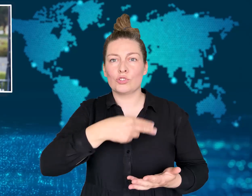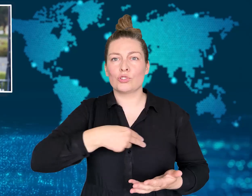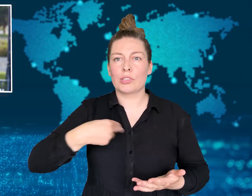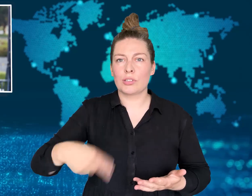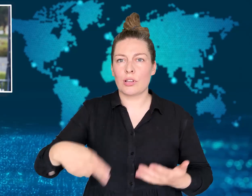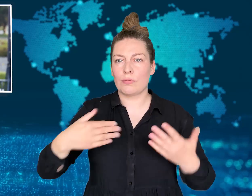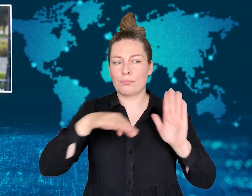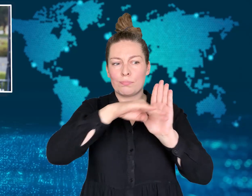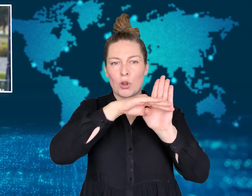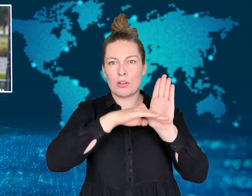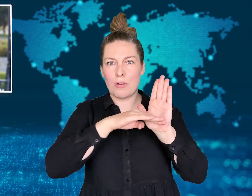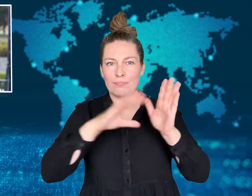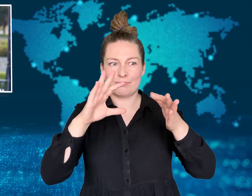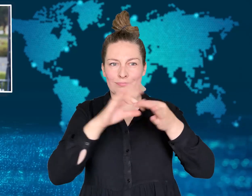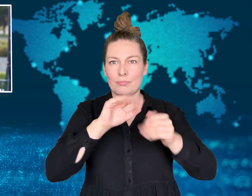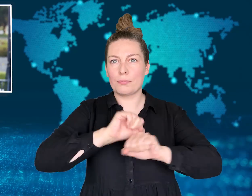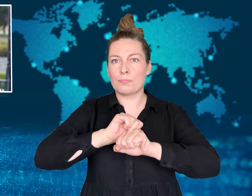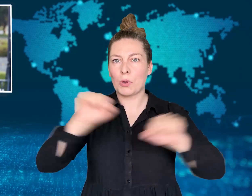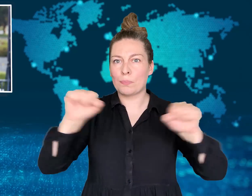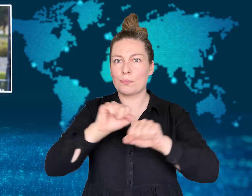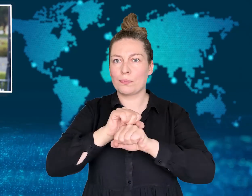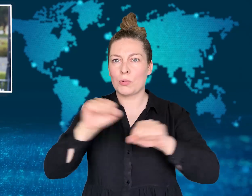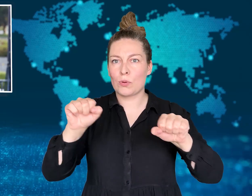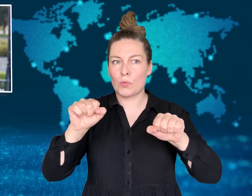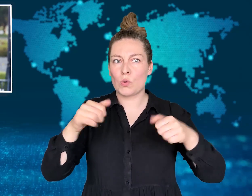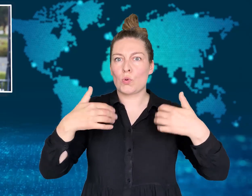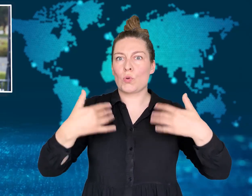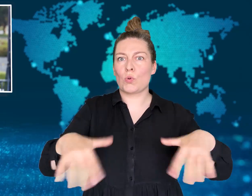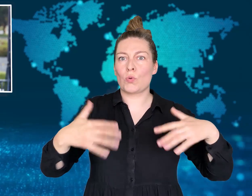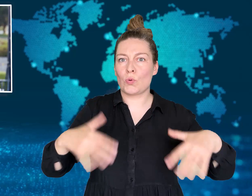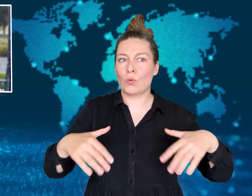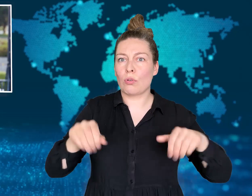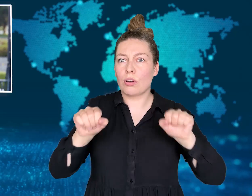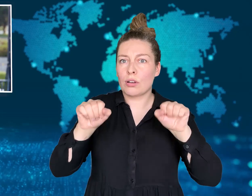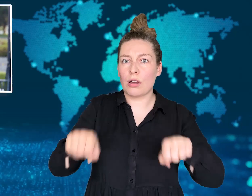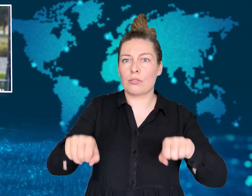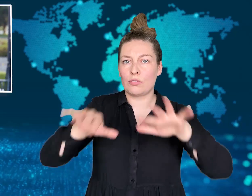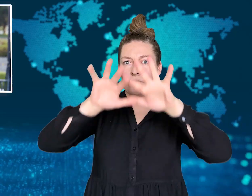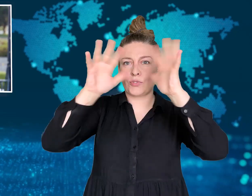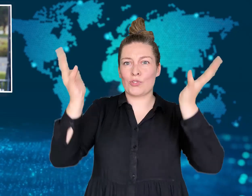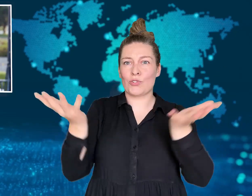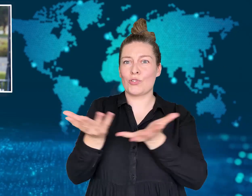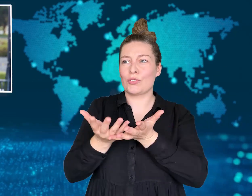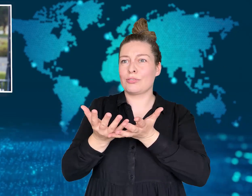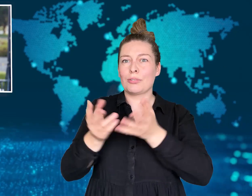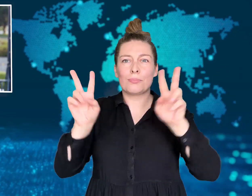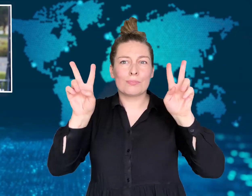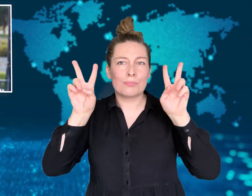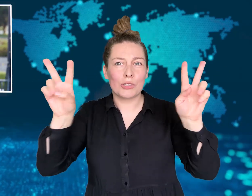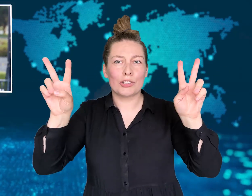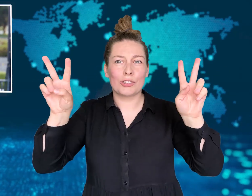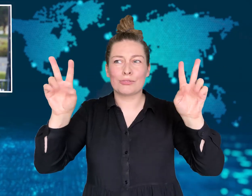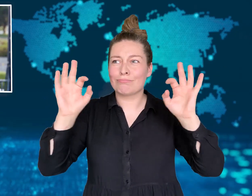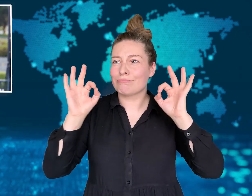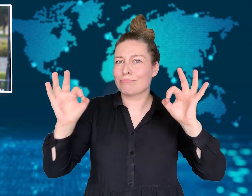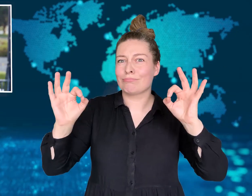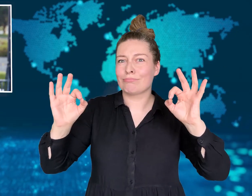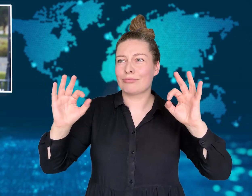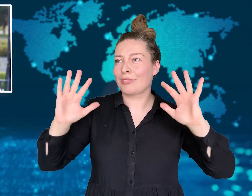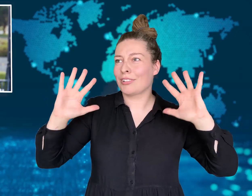China was discussed as its bomb program continues